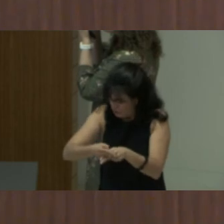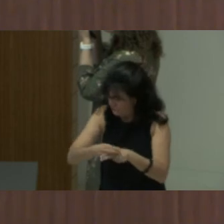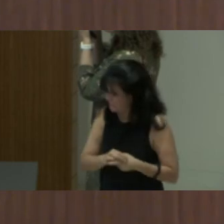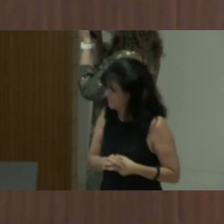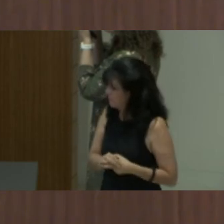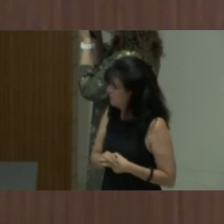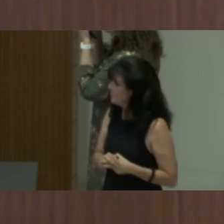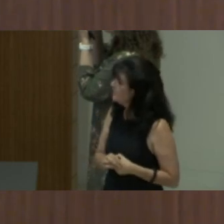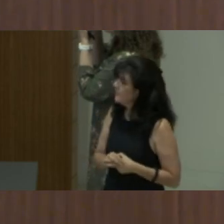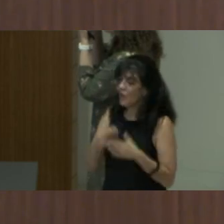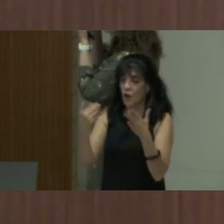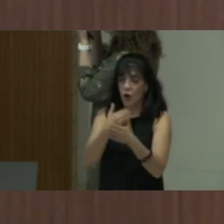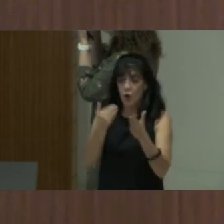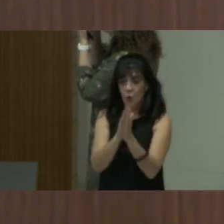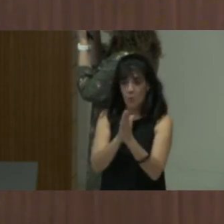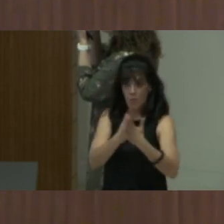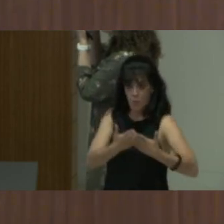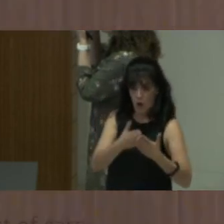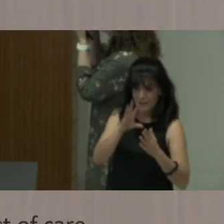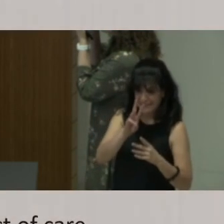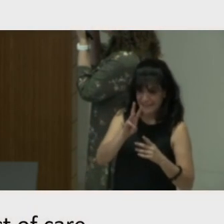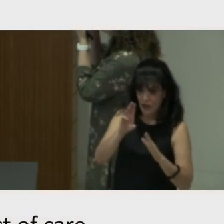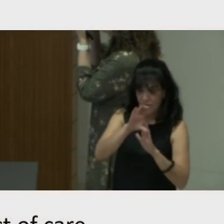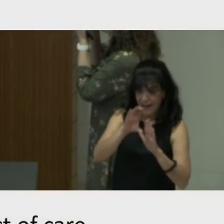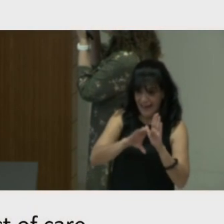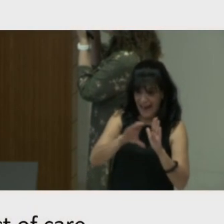The new book six of the Code of Canon Law, which deals with canonical